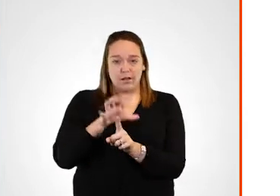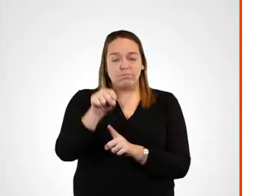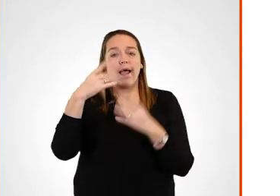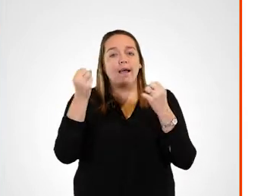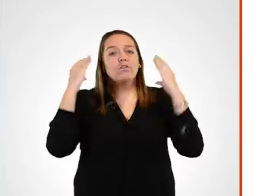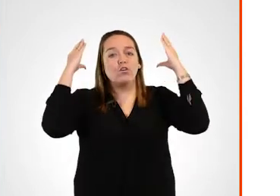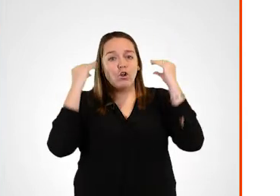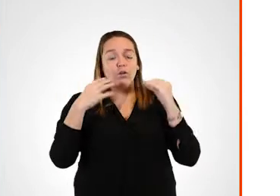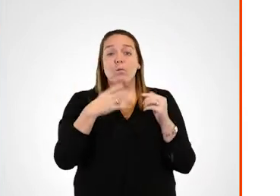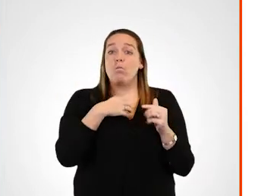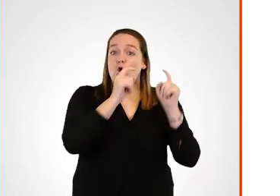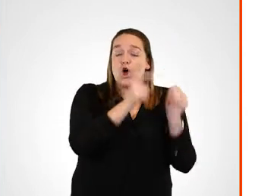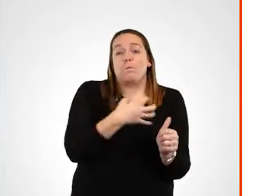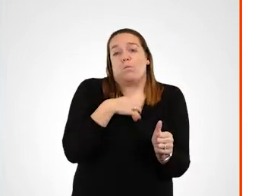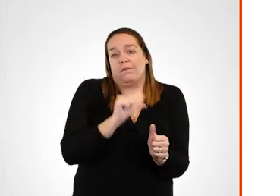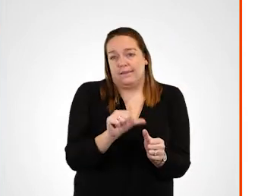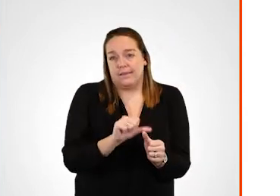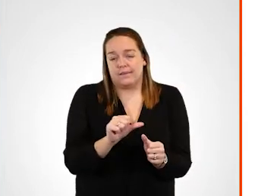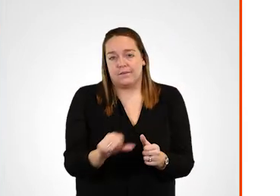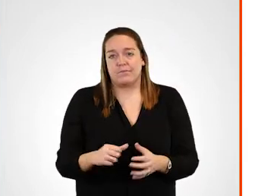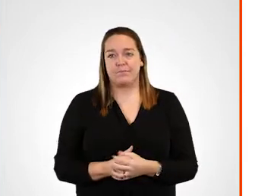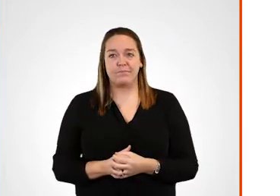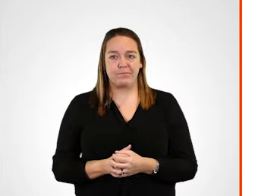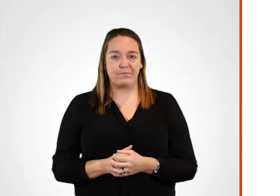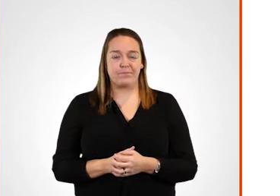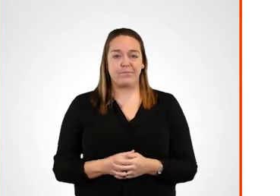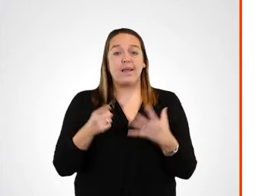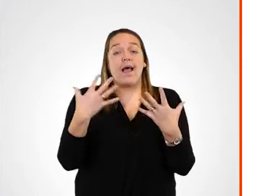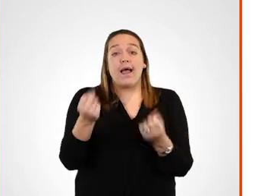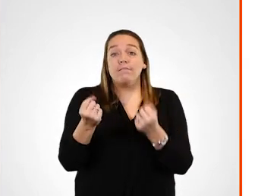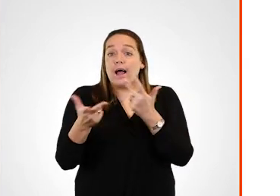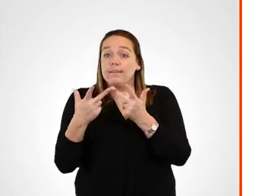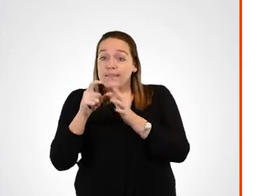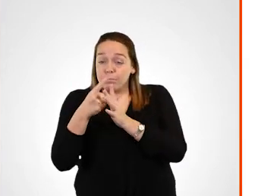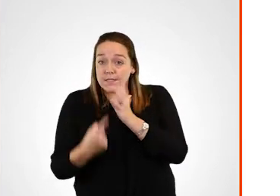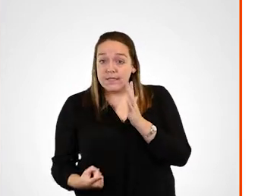earlier being better; the presence or absence of a secondary disability,